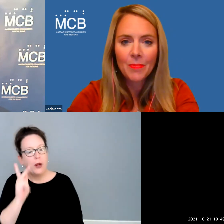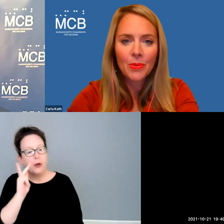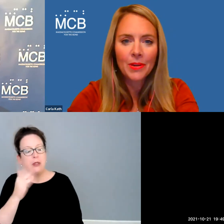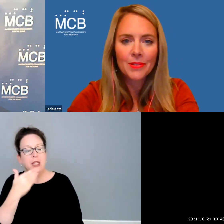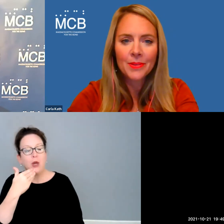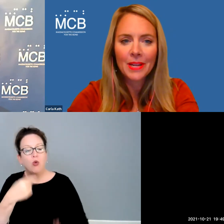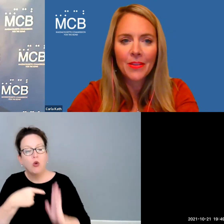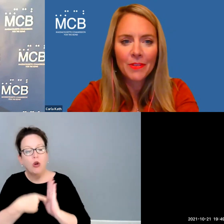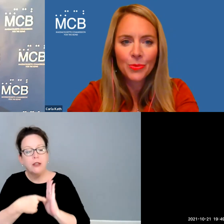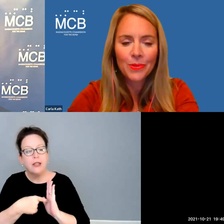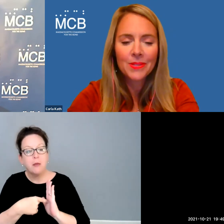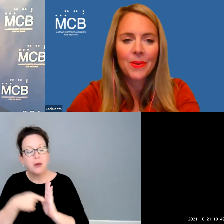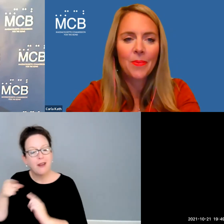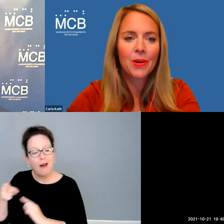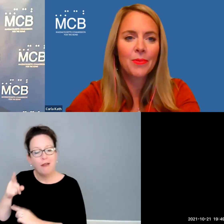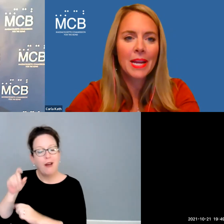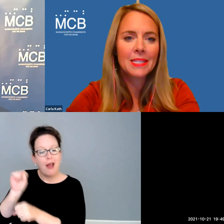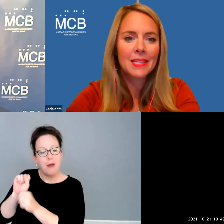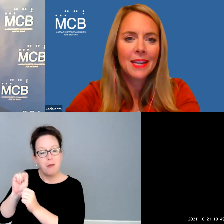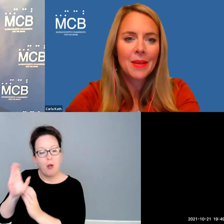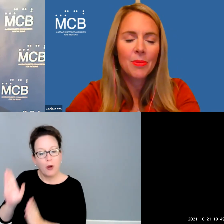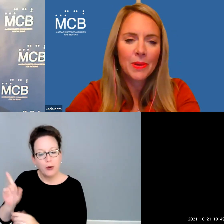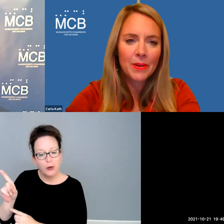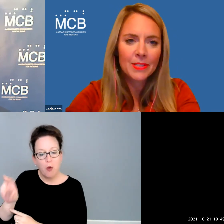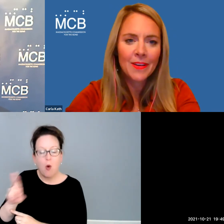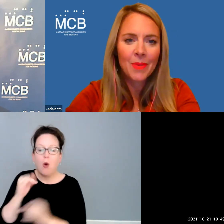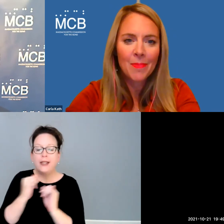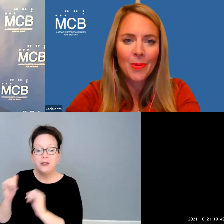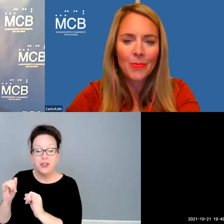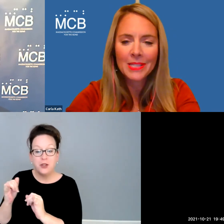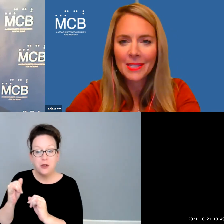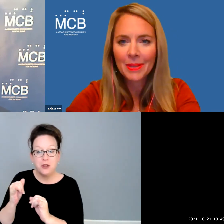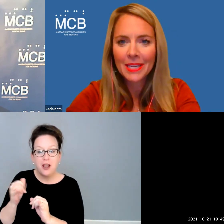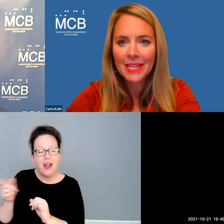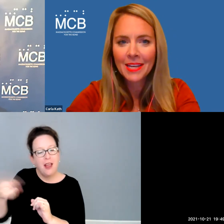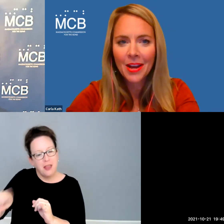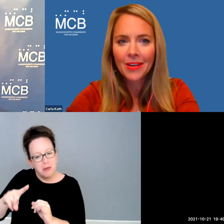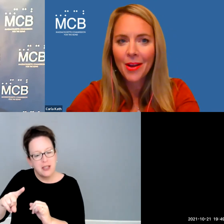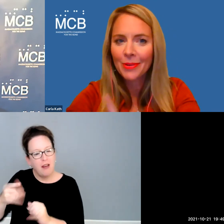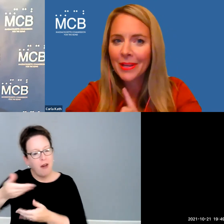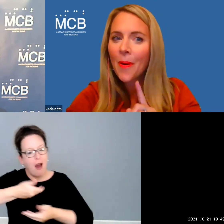employers or individuals who are great employers of people with disabilities" and I really